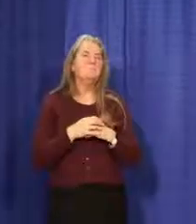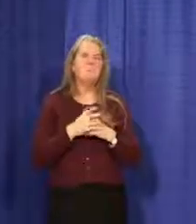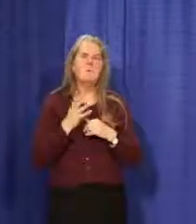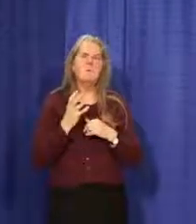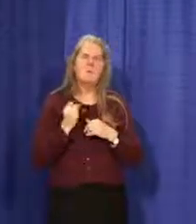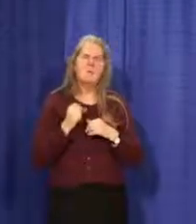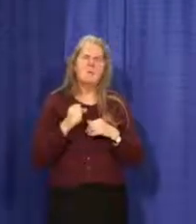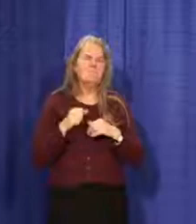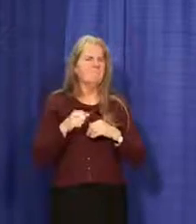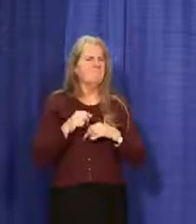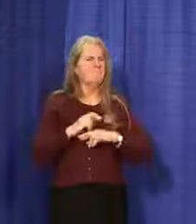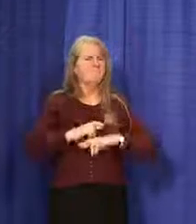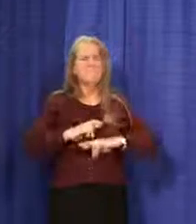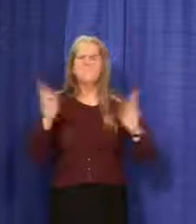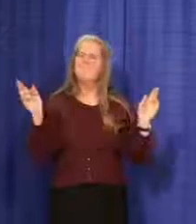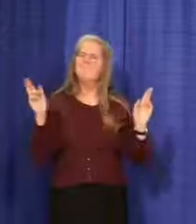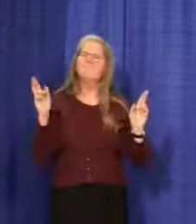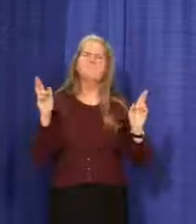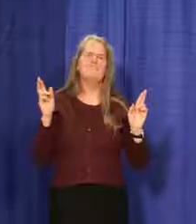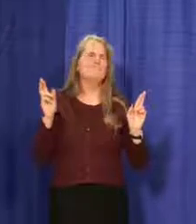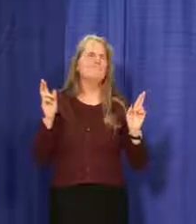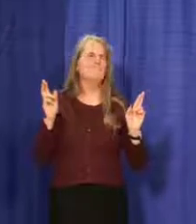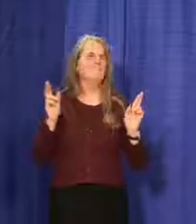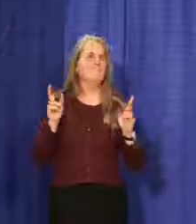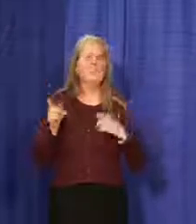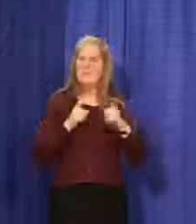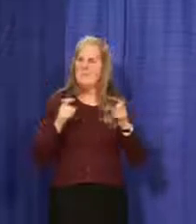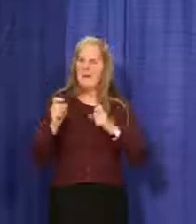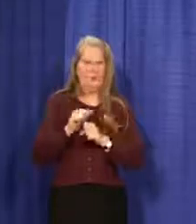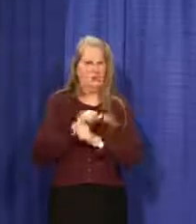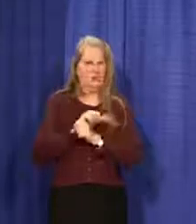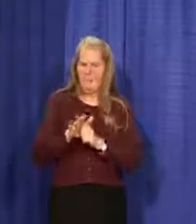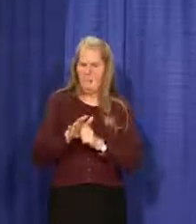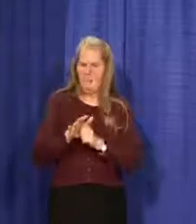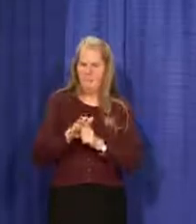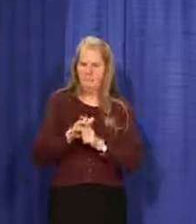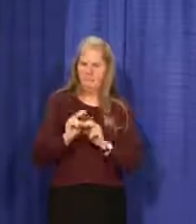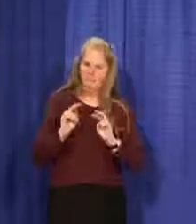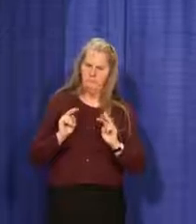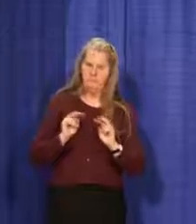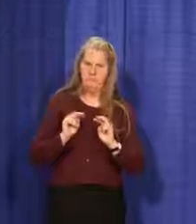maintain a robust case management including contact